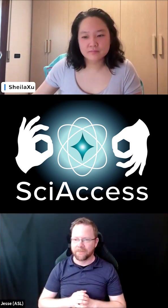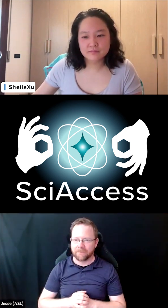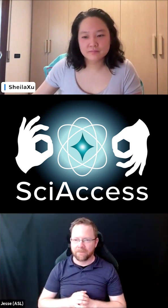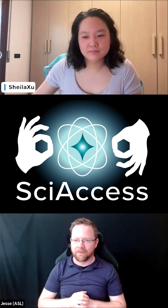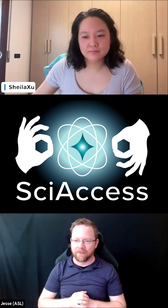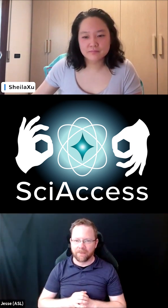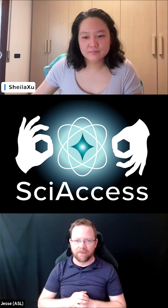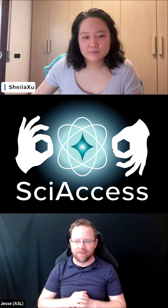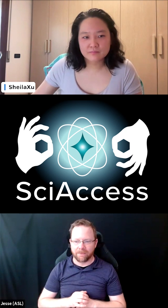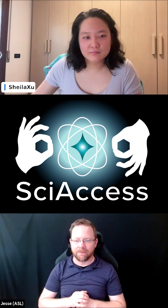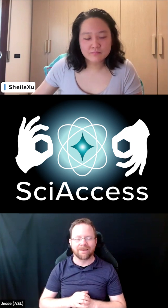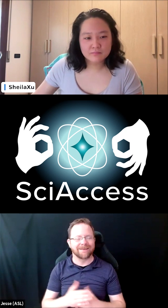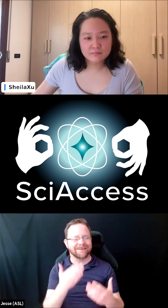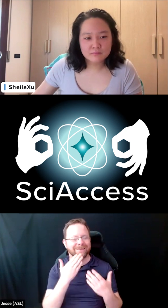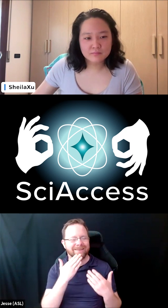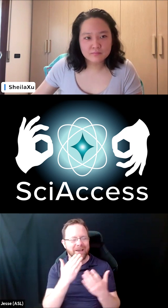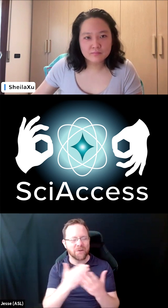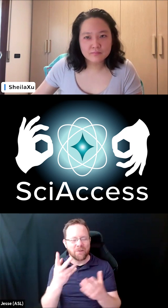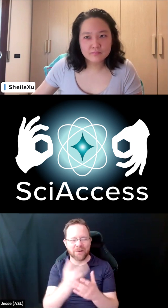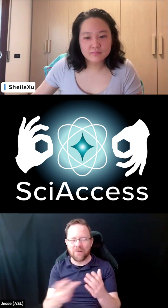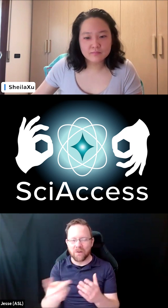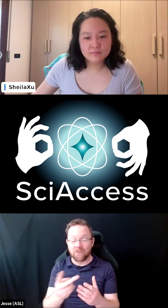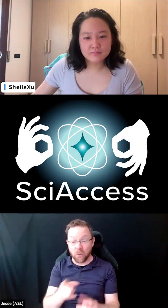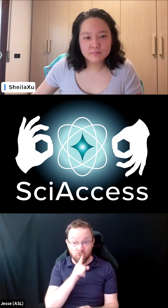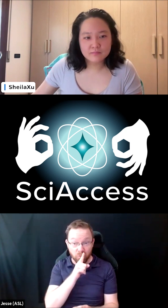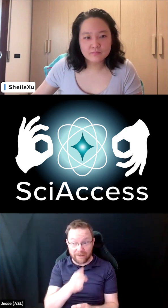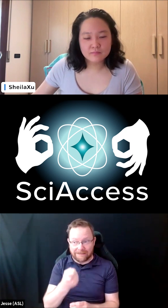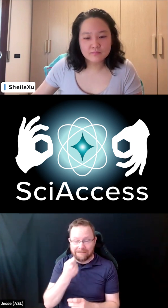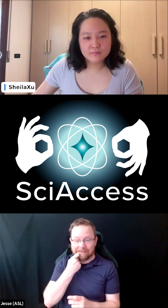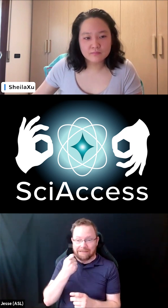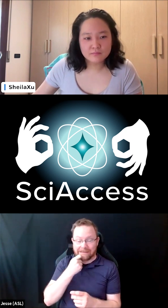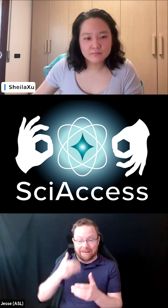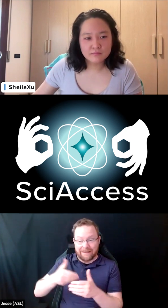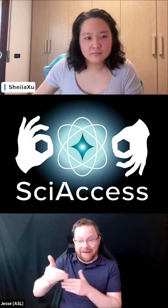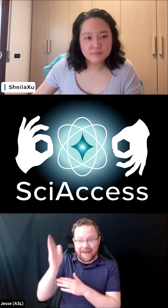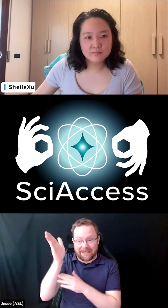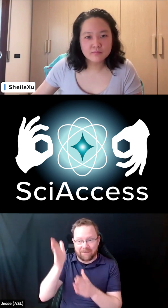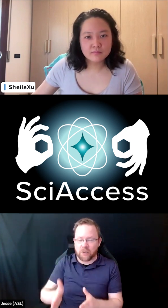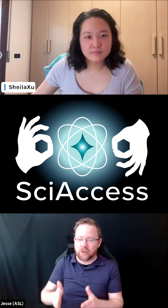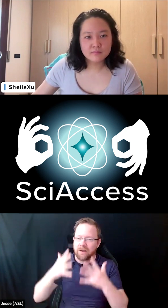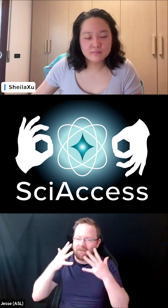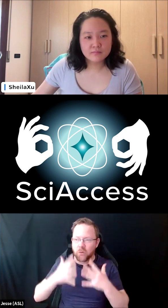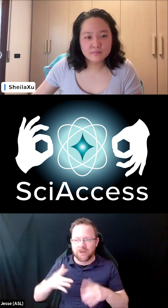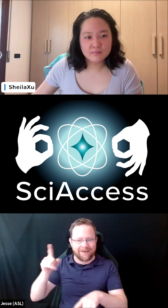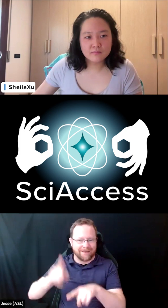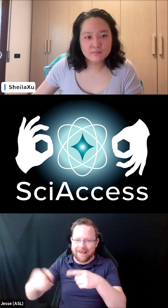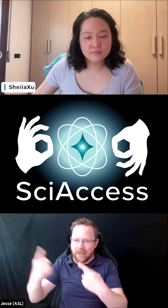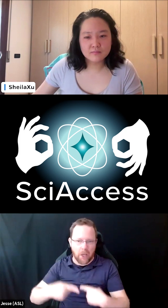We did just hear from our next speaker and they will not be able to make their time. I know we had quite a few technical difficulties.